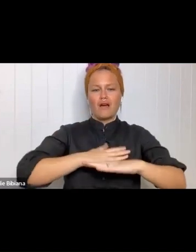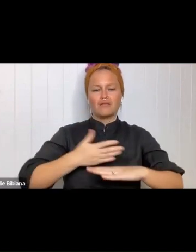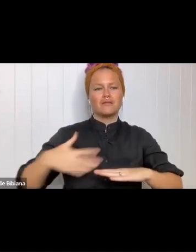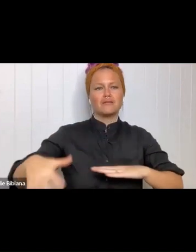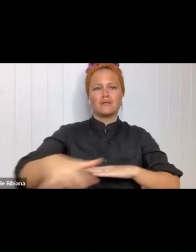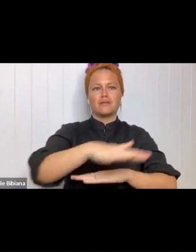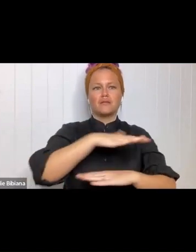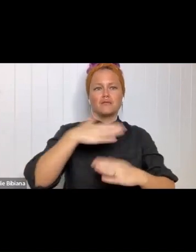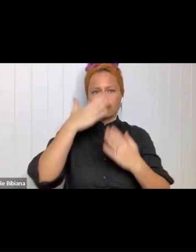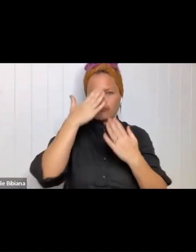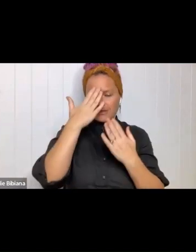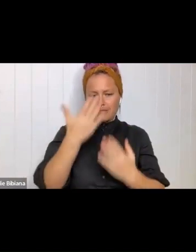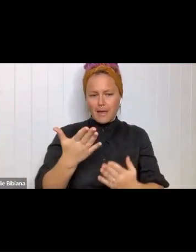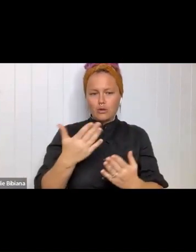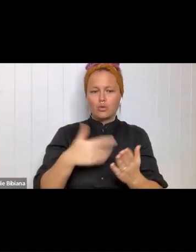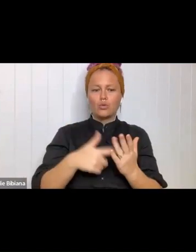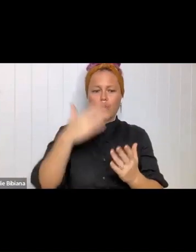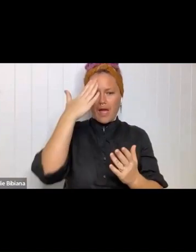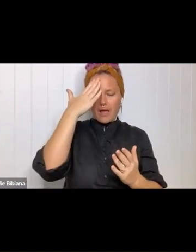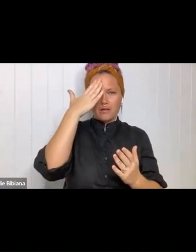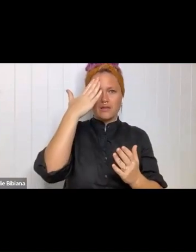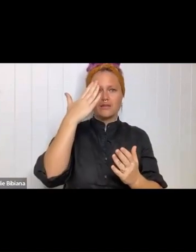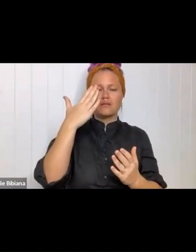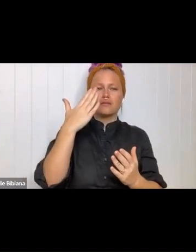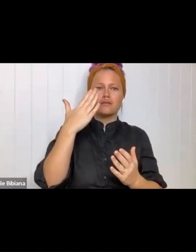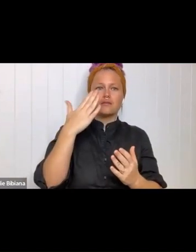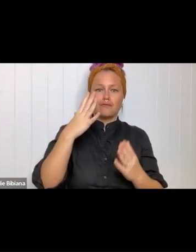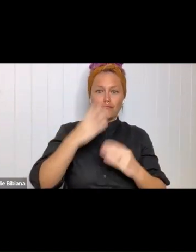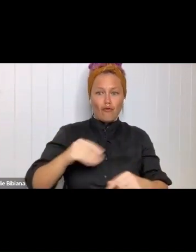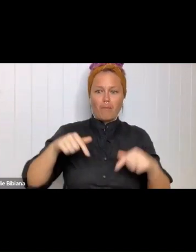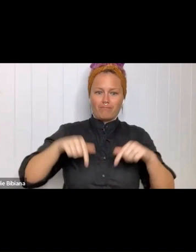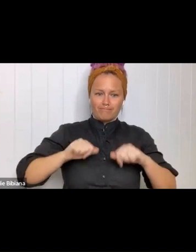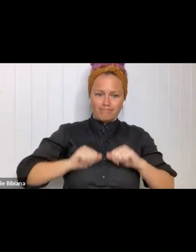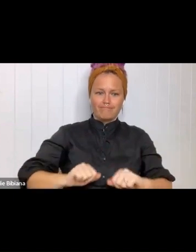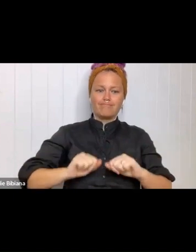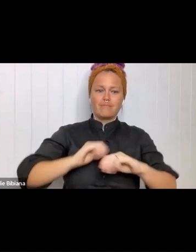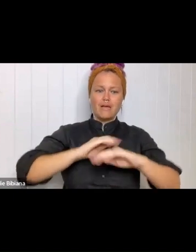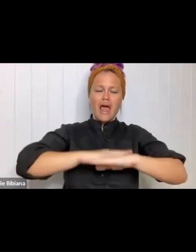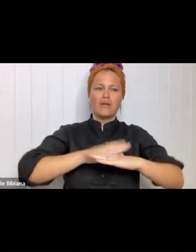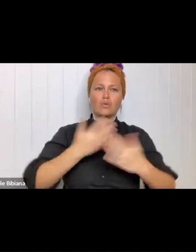my respects to Elder's from these lands that I am less